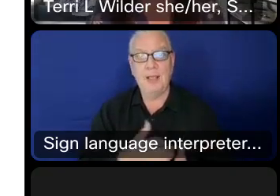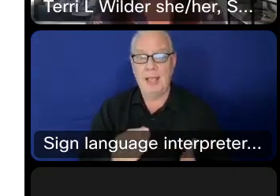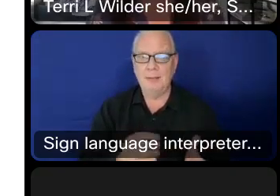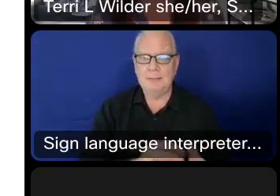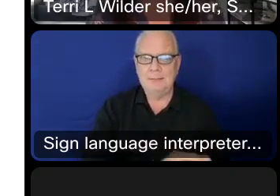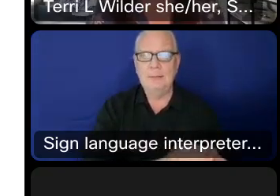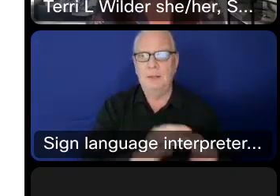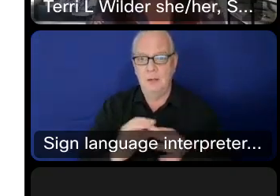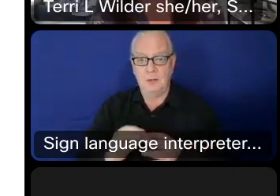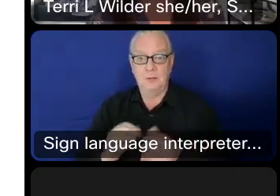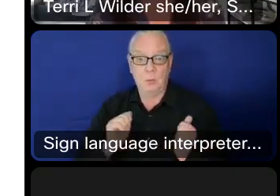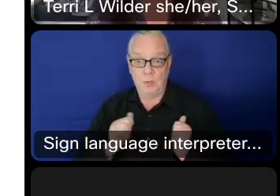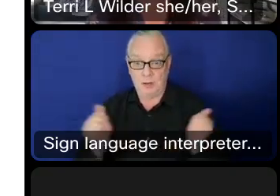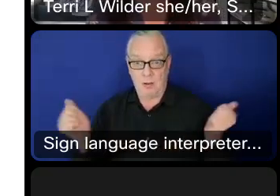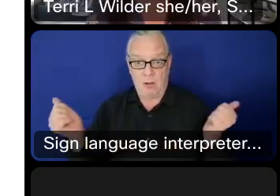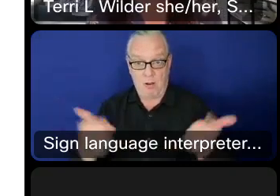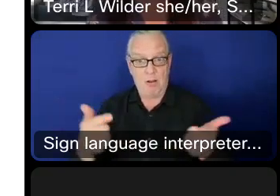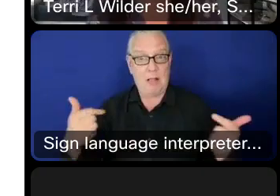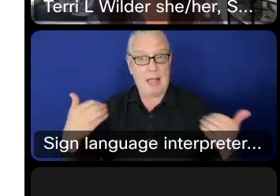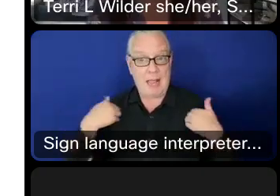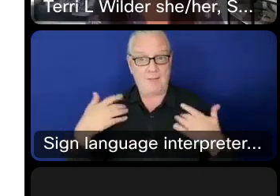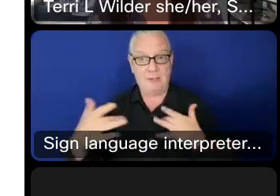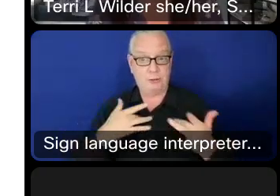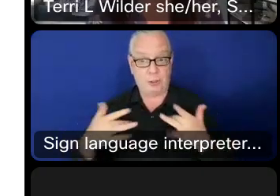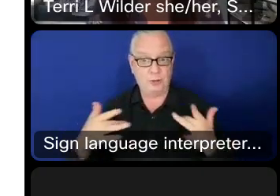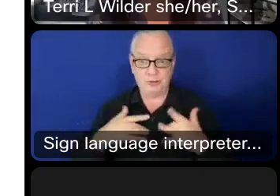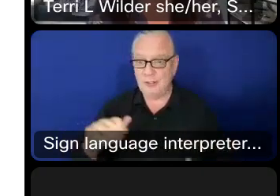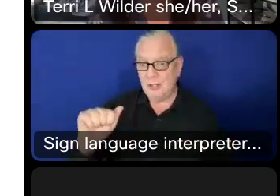concerned about, which is the way that ageism impacts people's